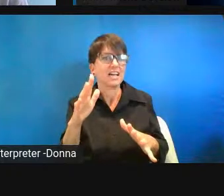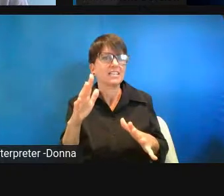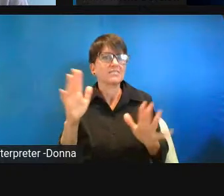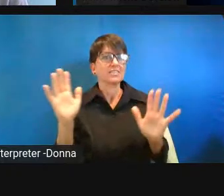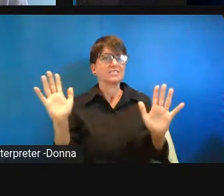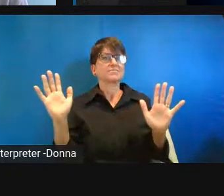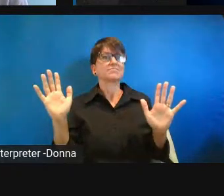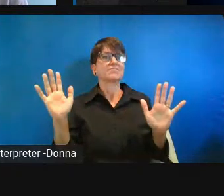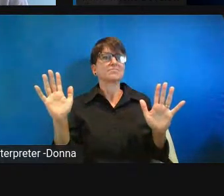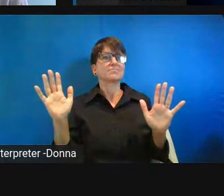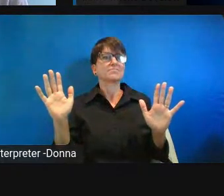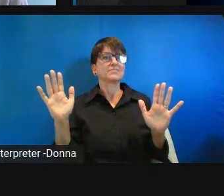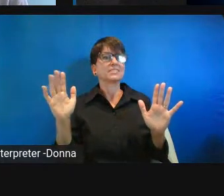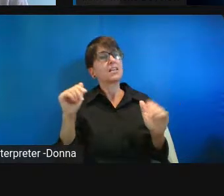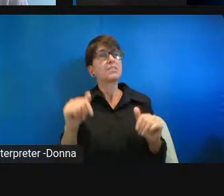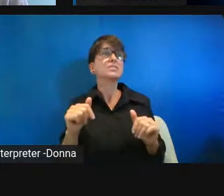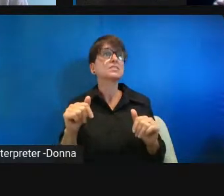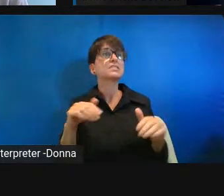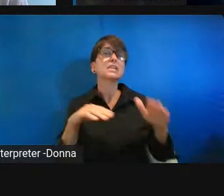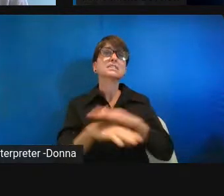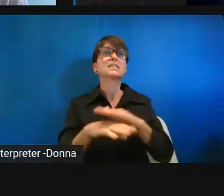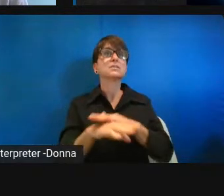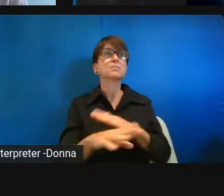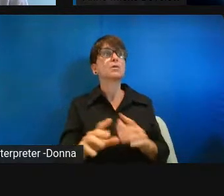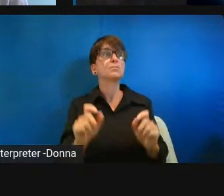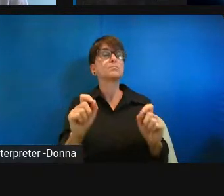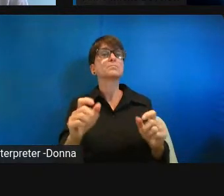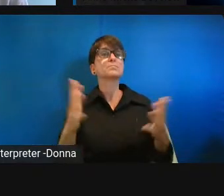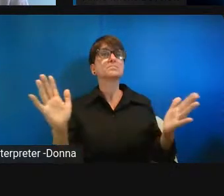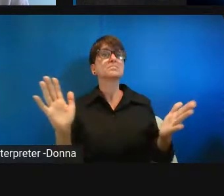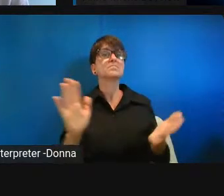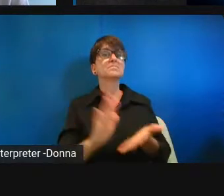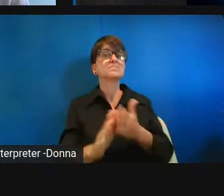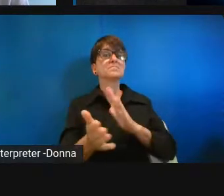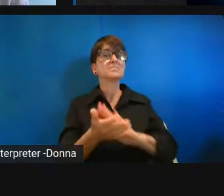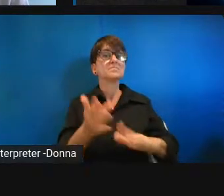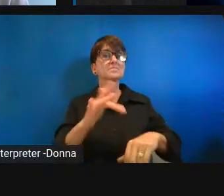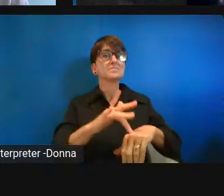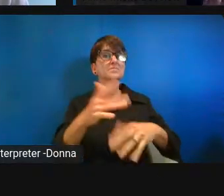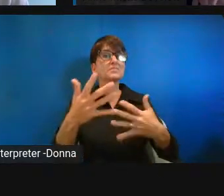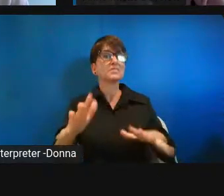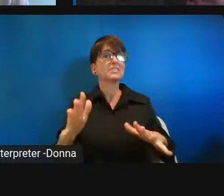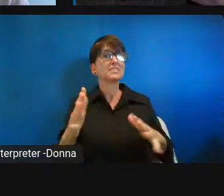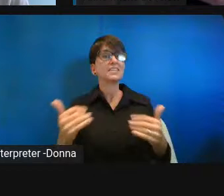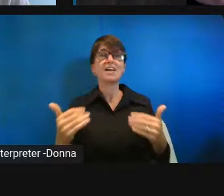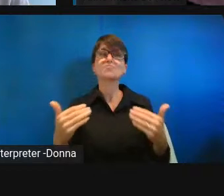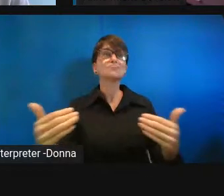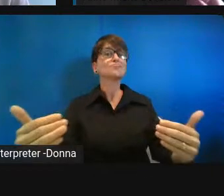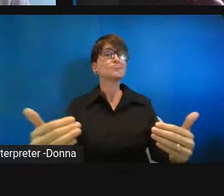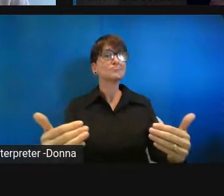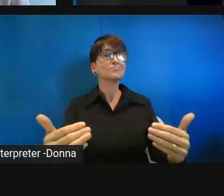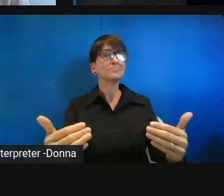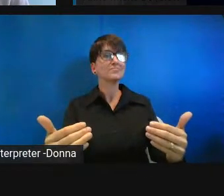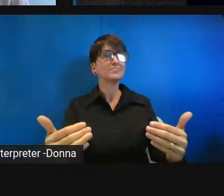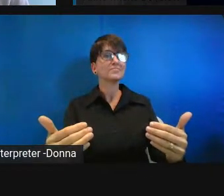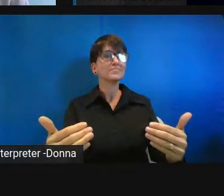Anne Bolelett: On one hand they did great and on the other hand it feels like they leaned back comfortably and thought